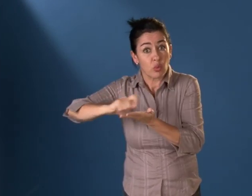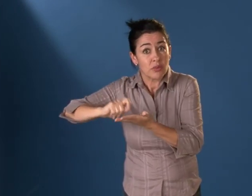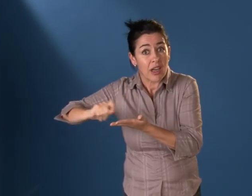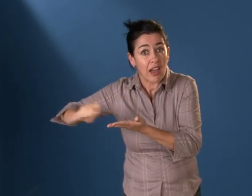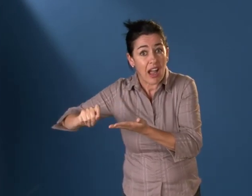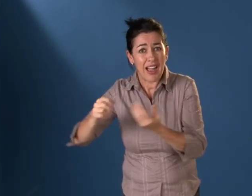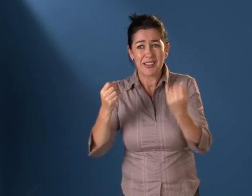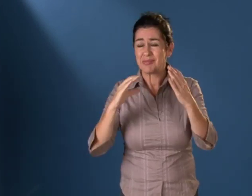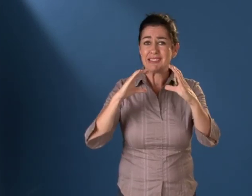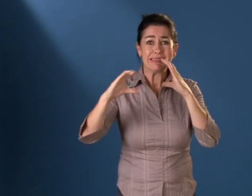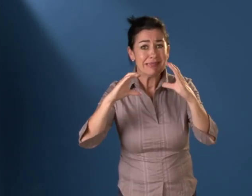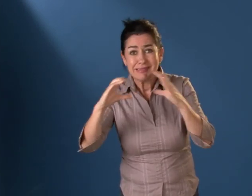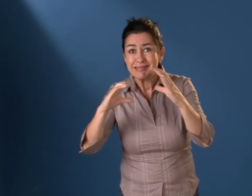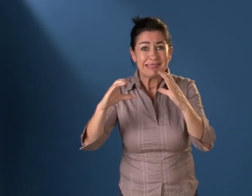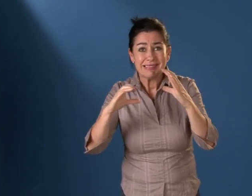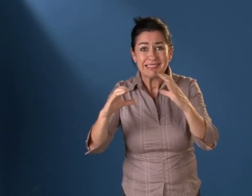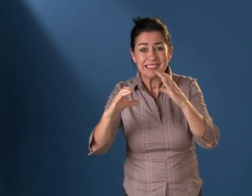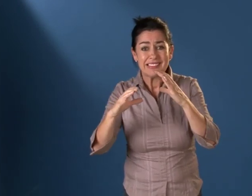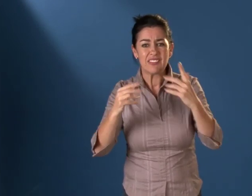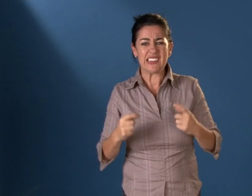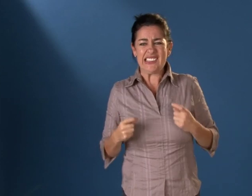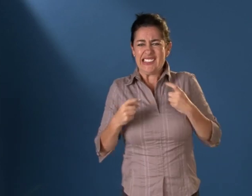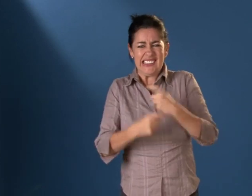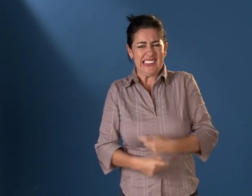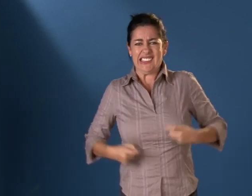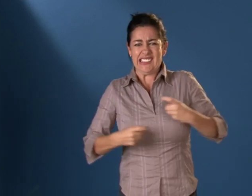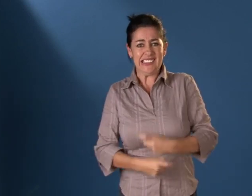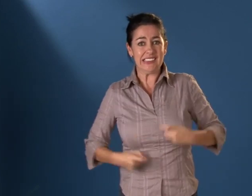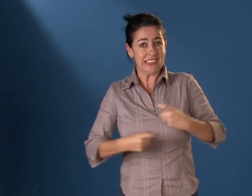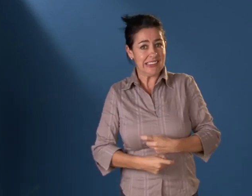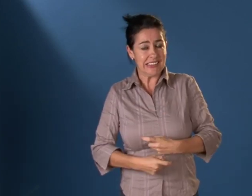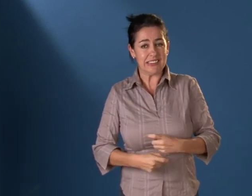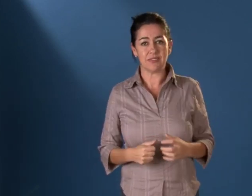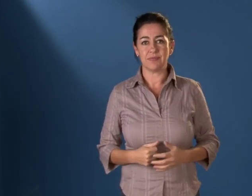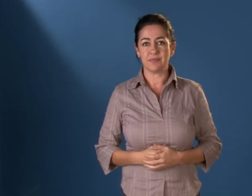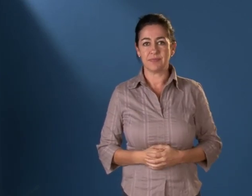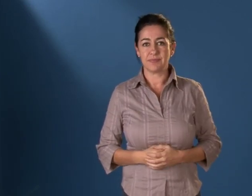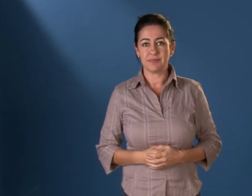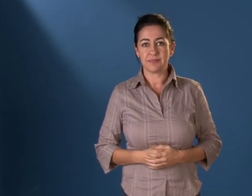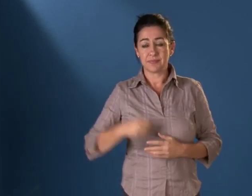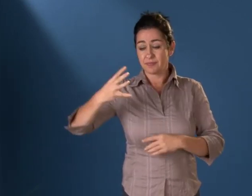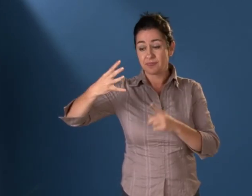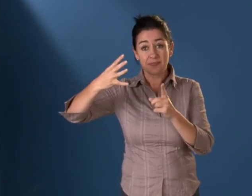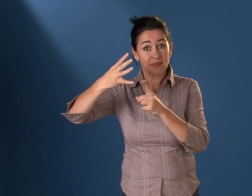and there is no interpreter or note-taker provided, this could lead to feelings of frustration.